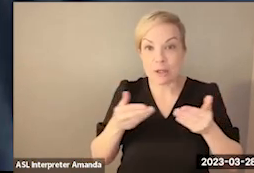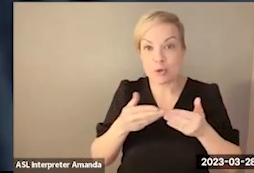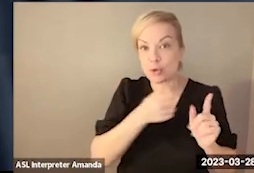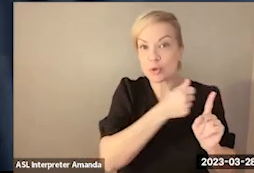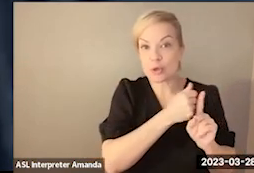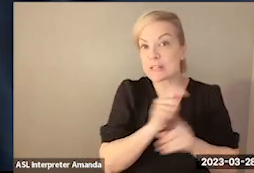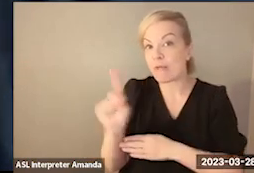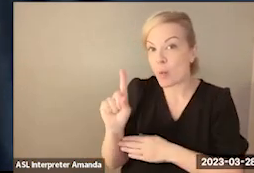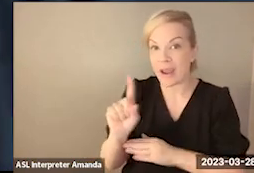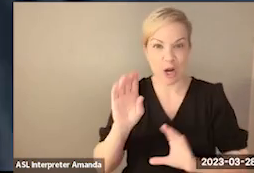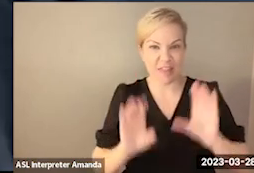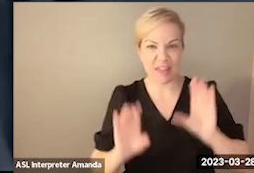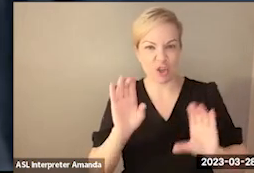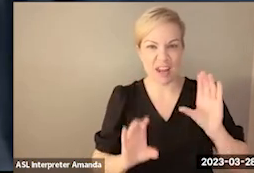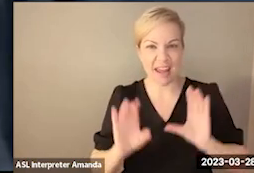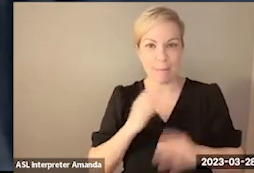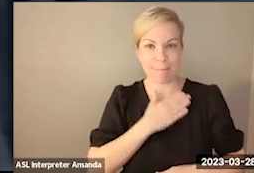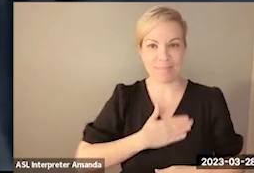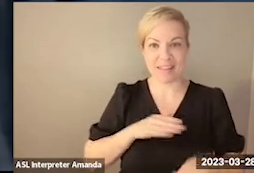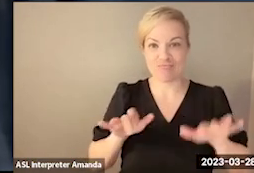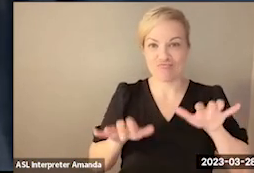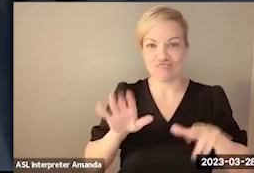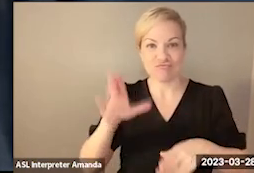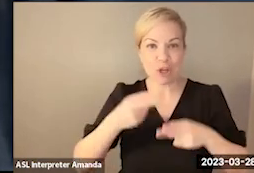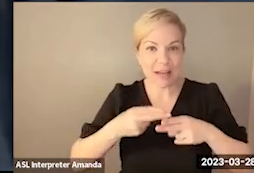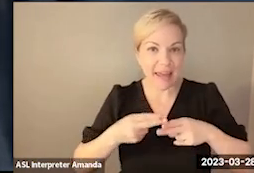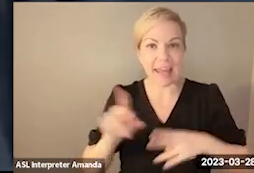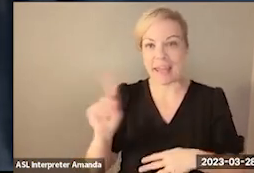Debbie Stine, Science & Technology Policy Academy: Here we go. Debbie Stine, Science & Technology Policy Academy: and just so I know who's out there